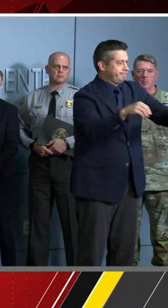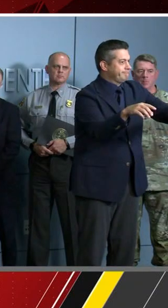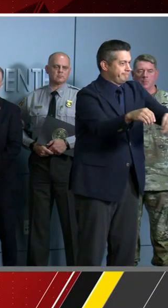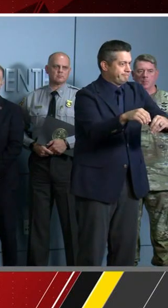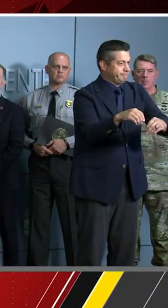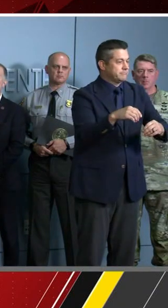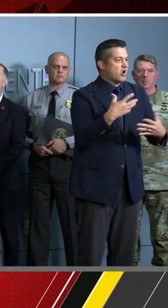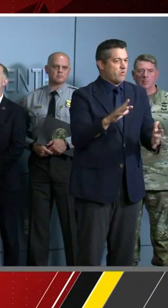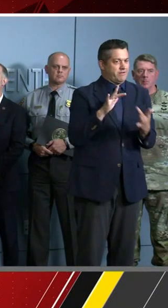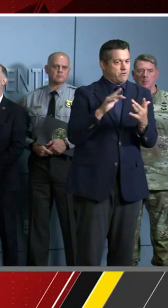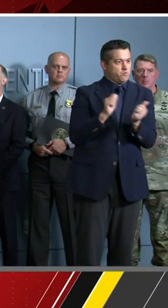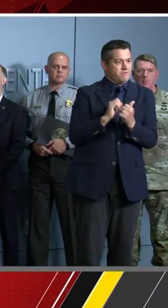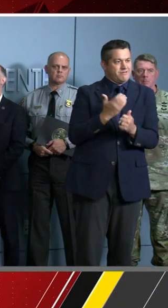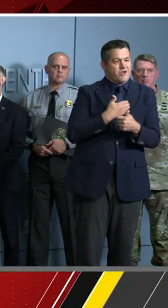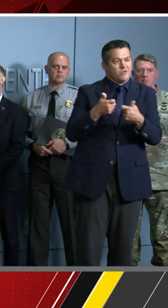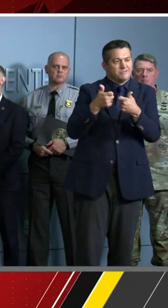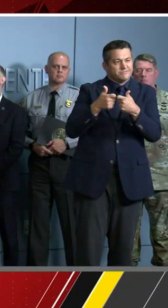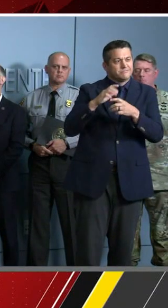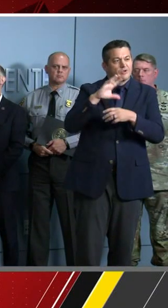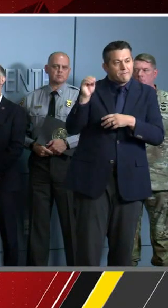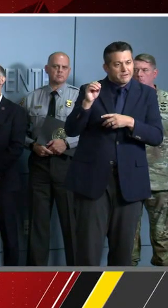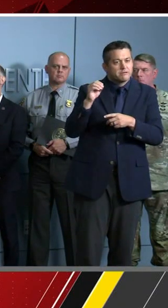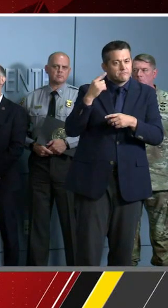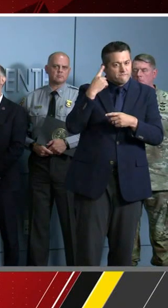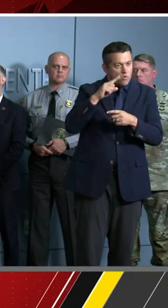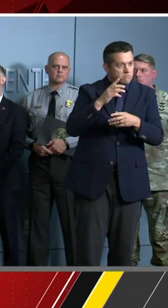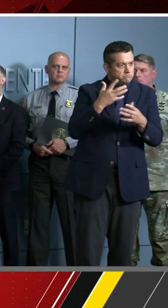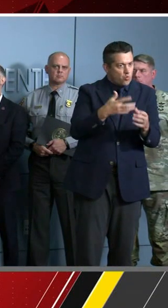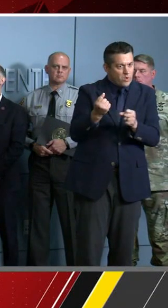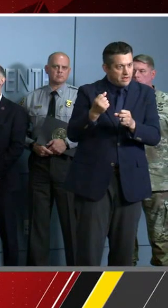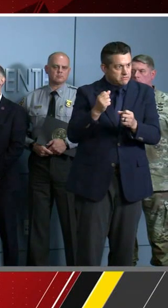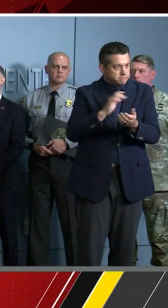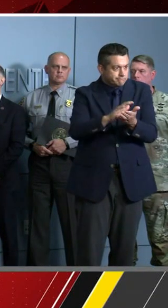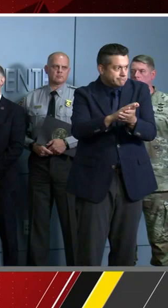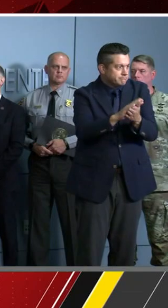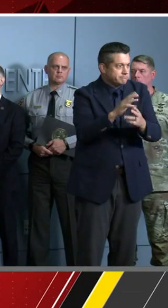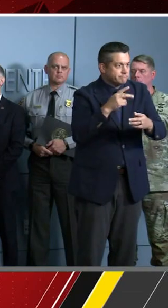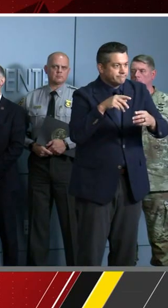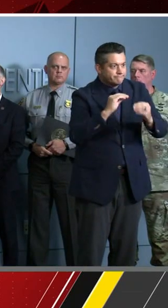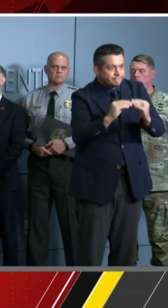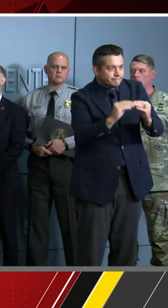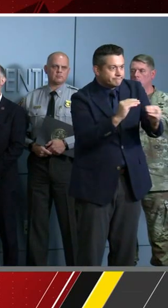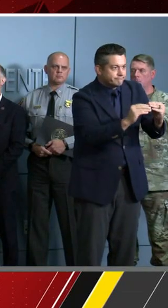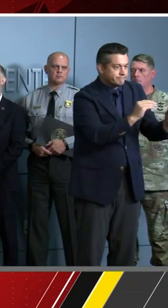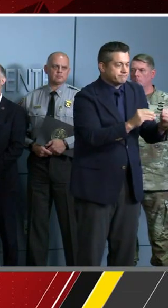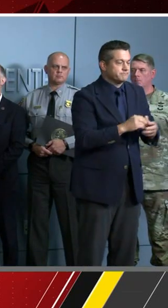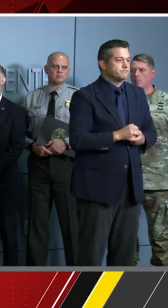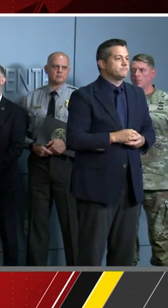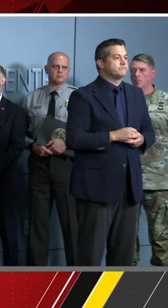swift response. Our Department